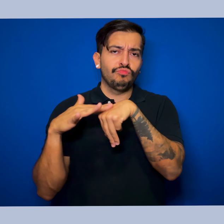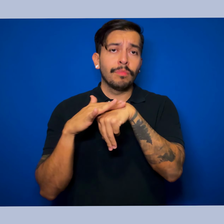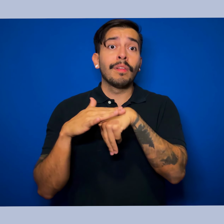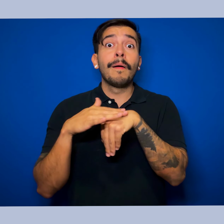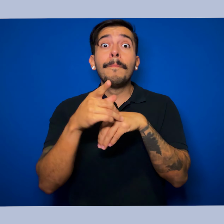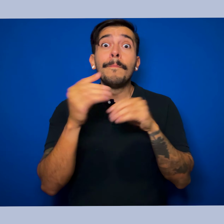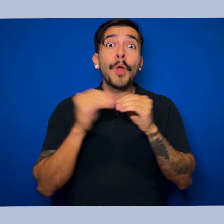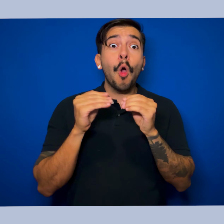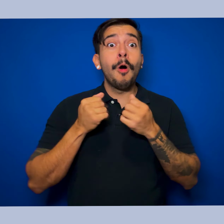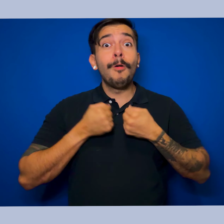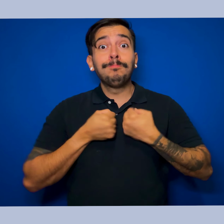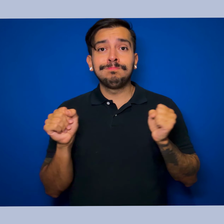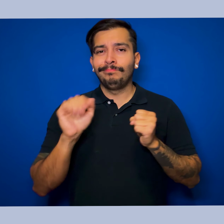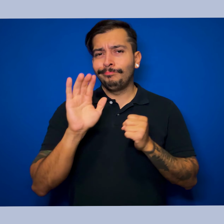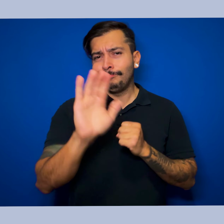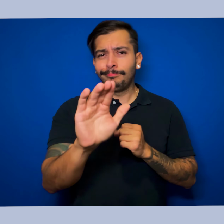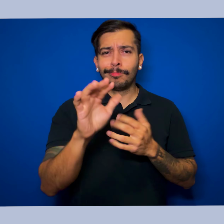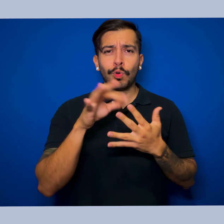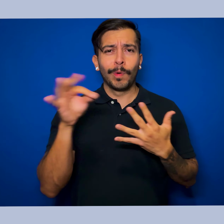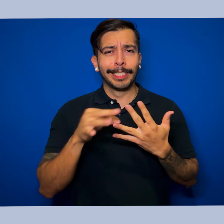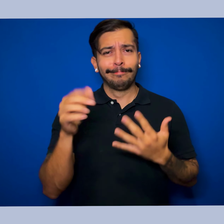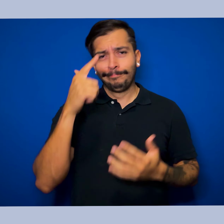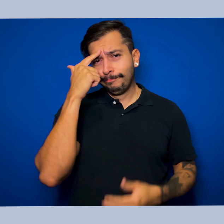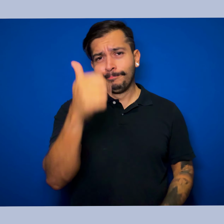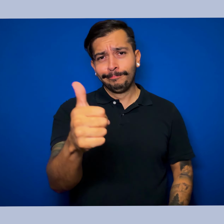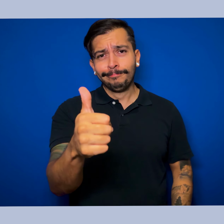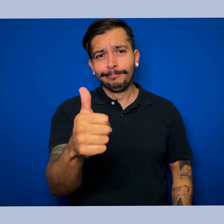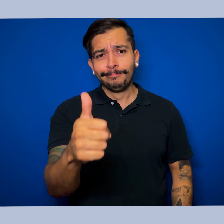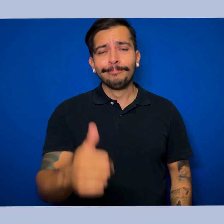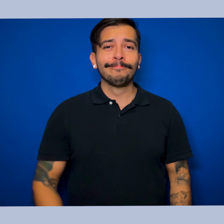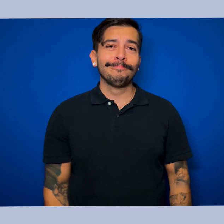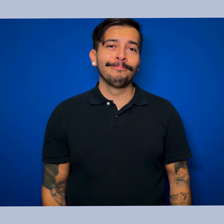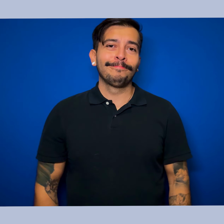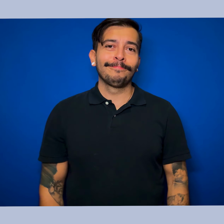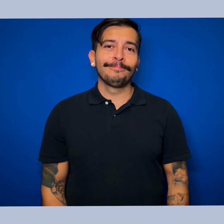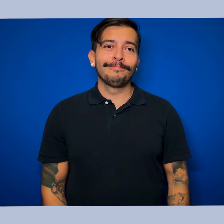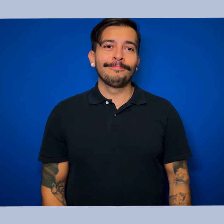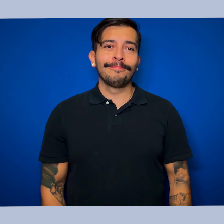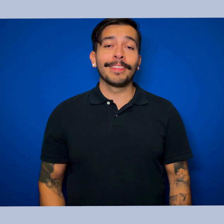I want any further disclosure to be your choice.